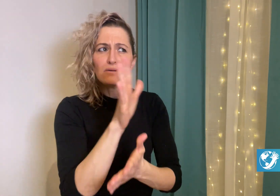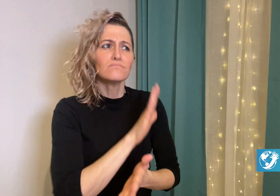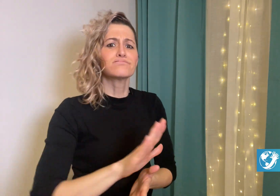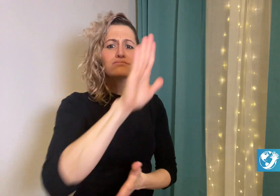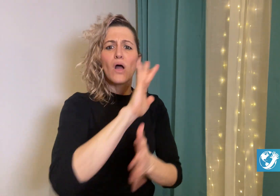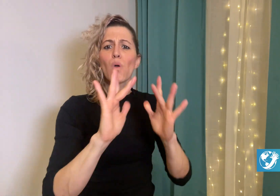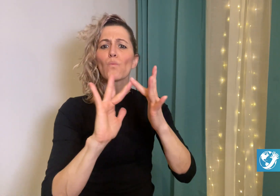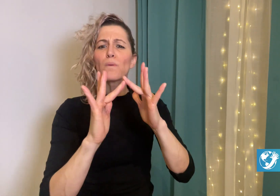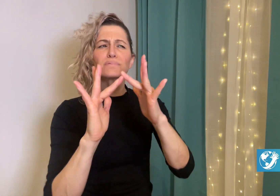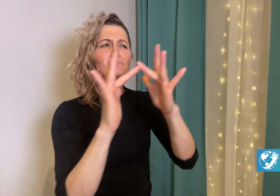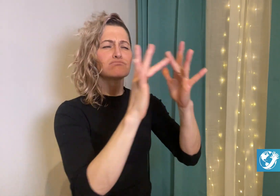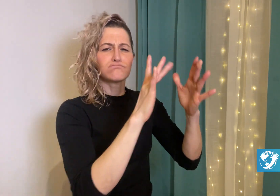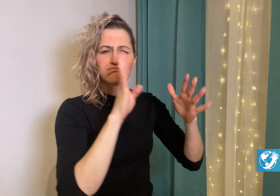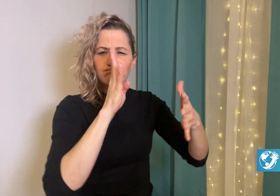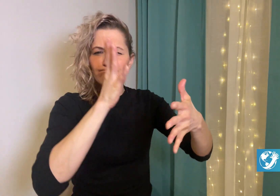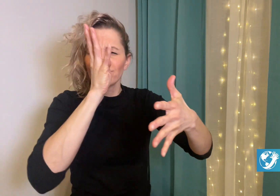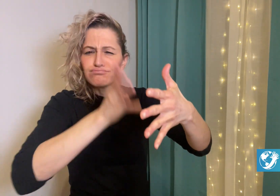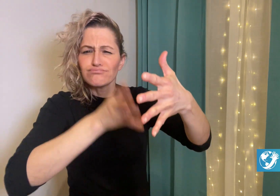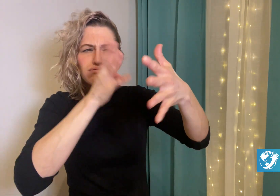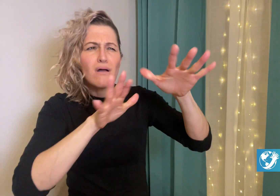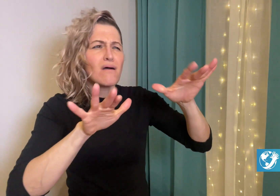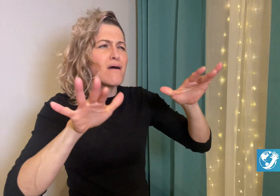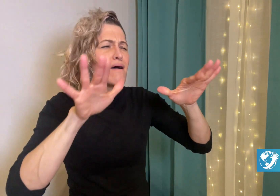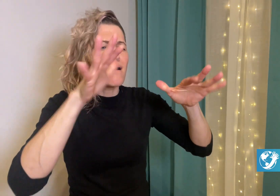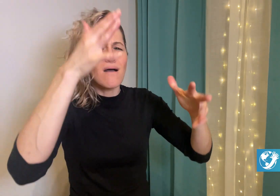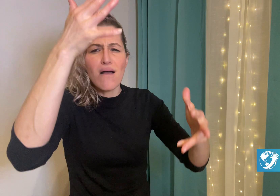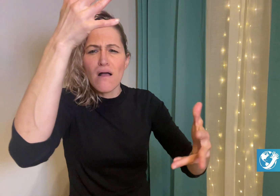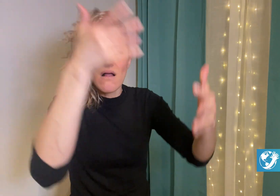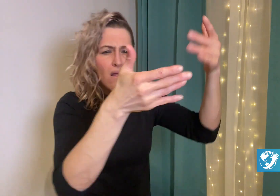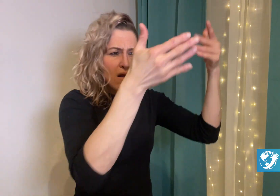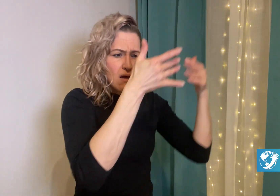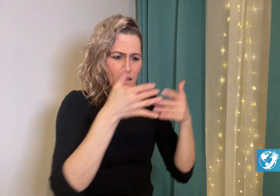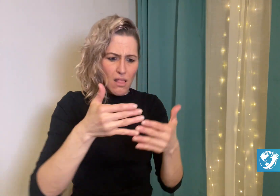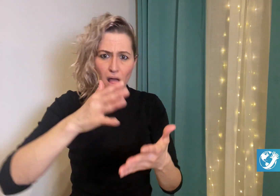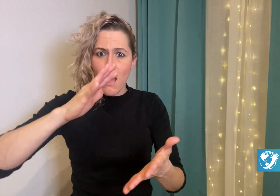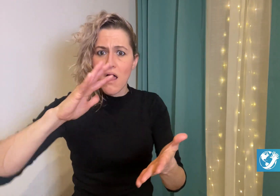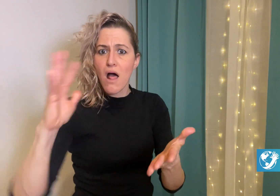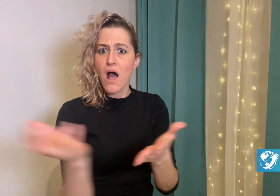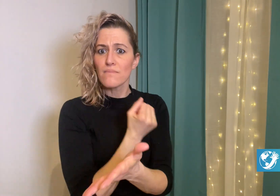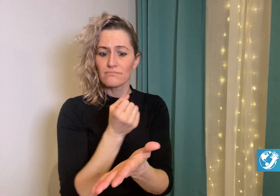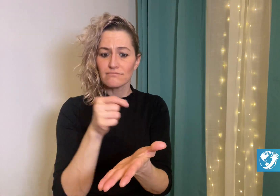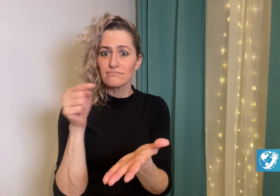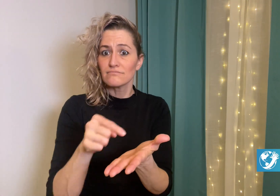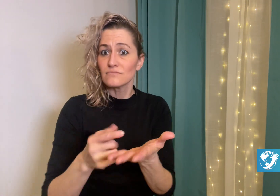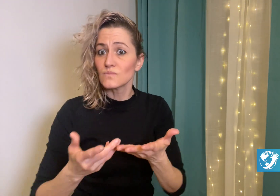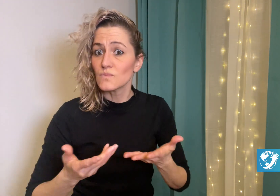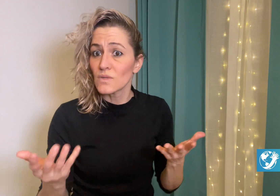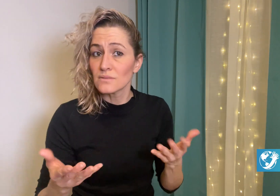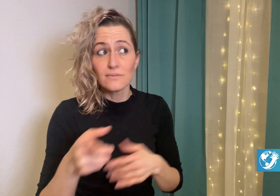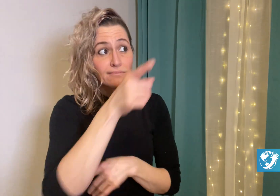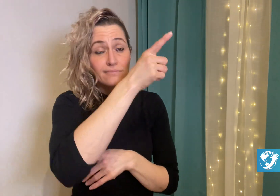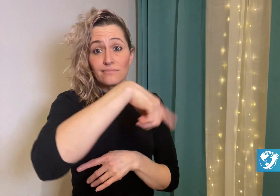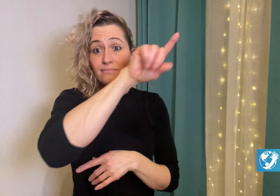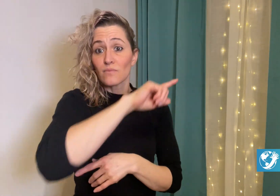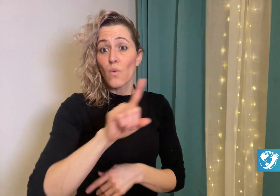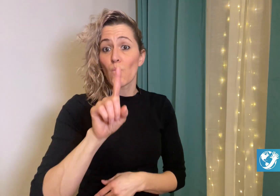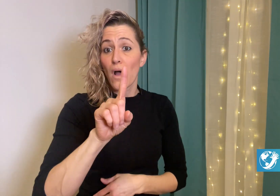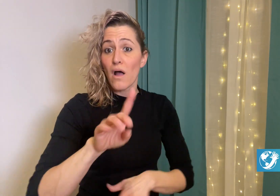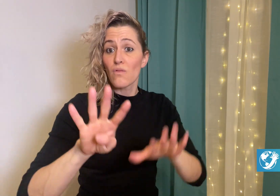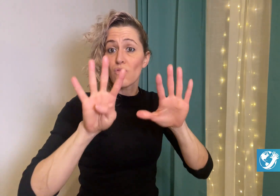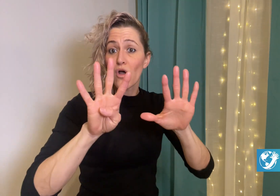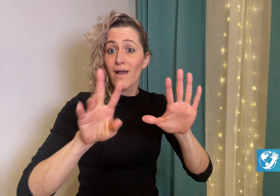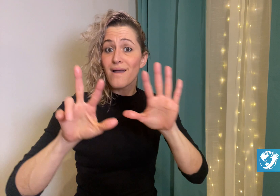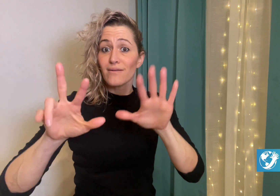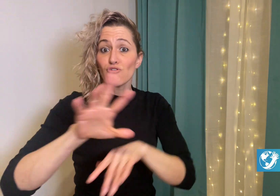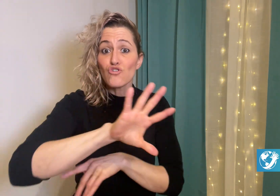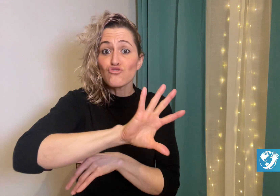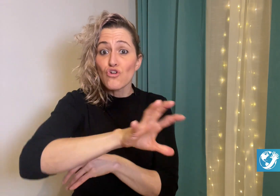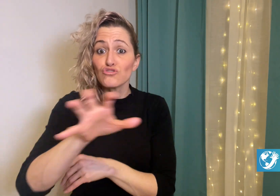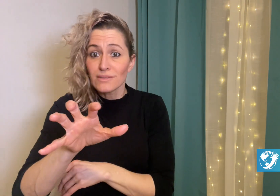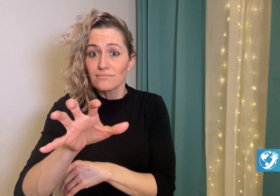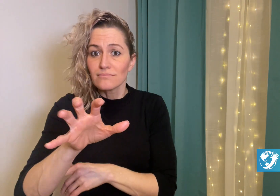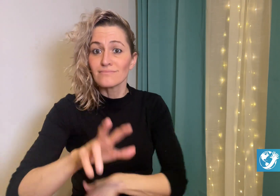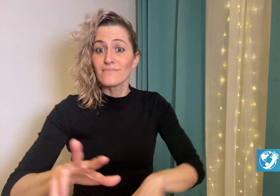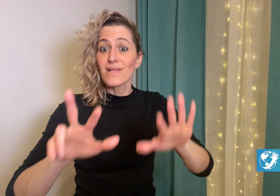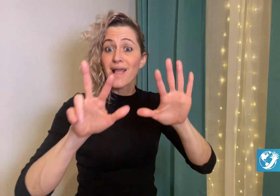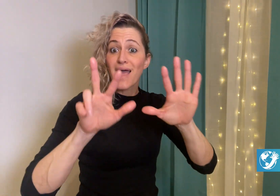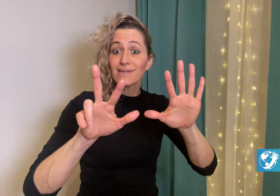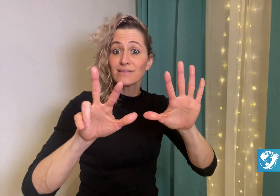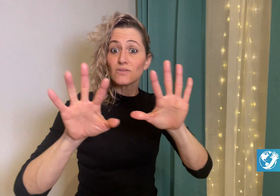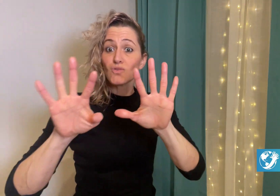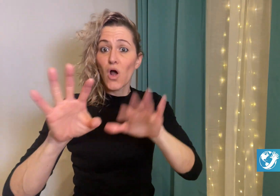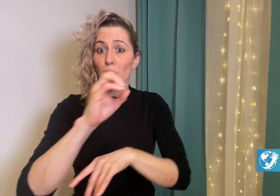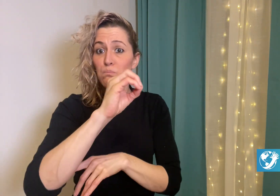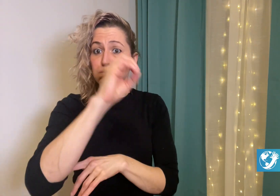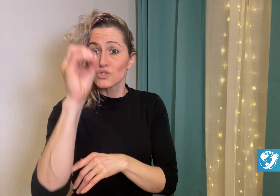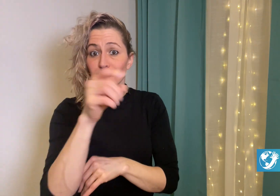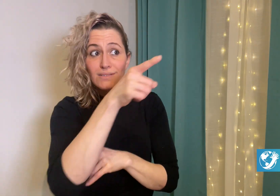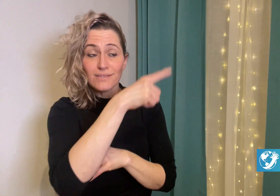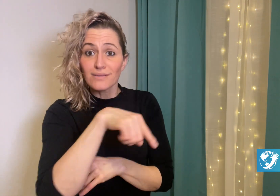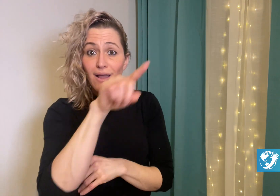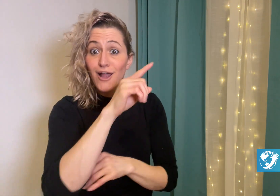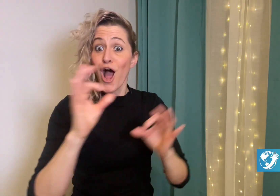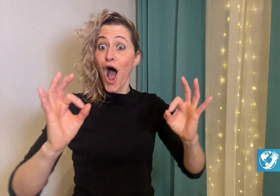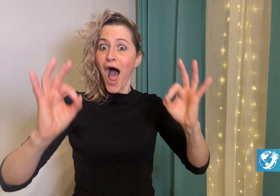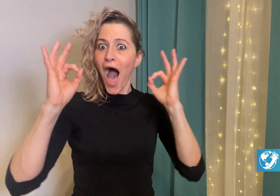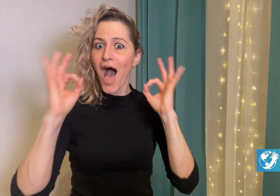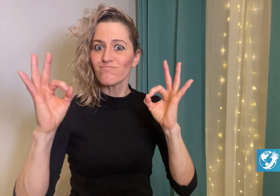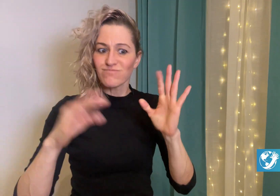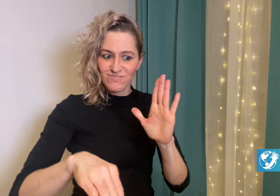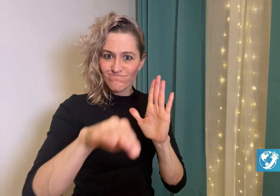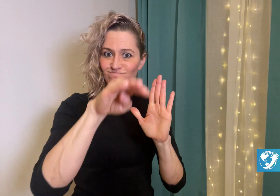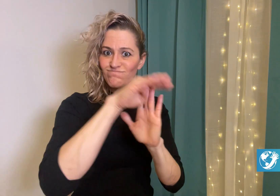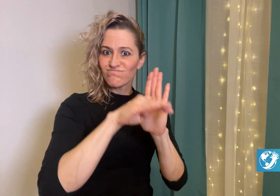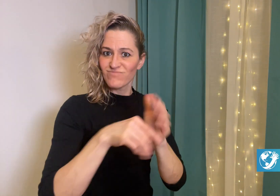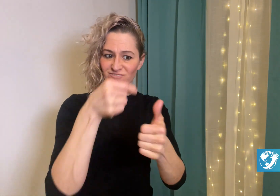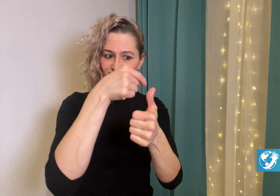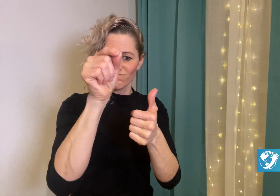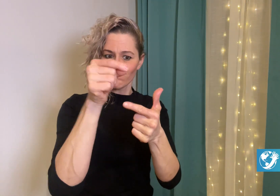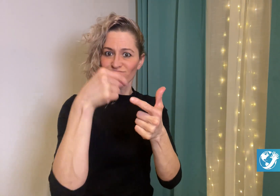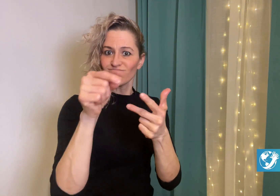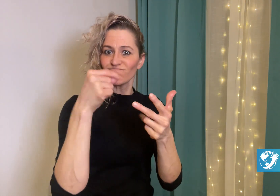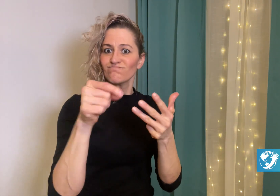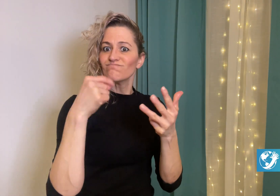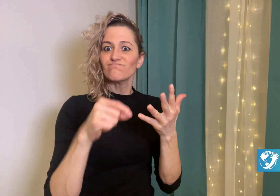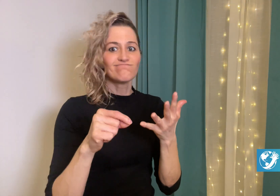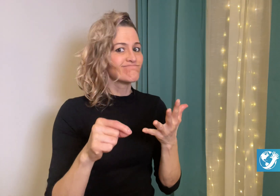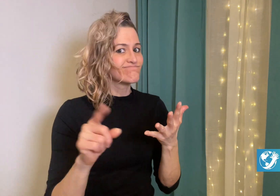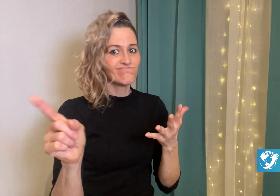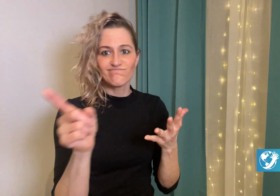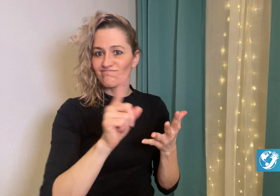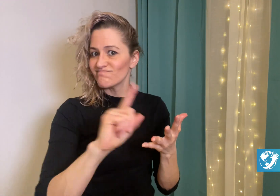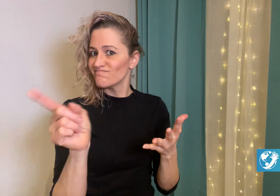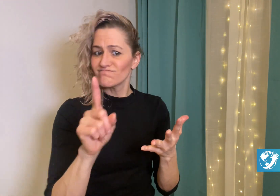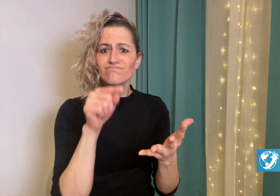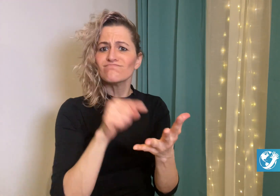COVID-19 information website. They found that 89% of 198 nations do not meet